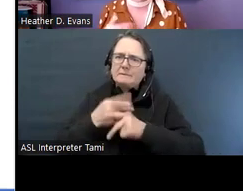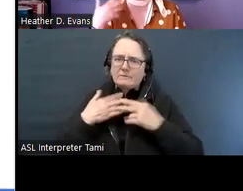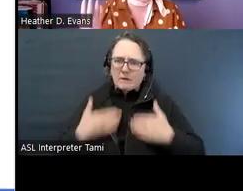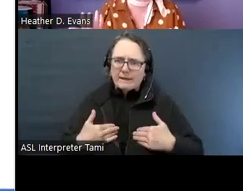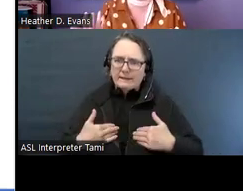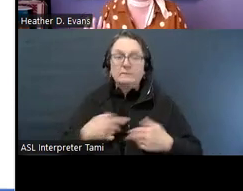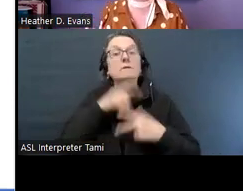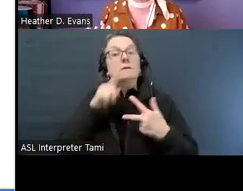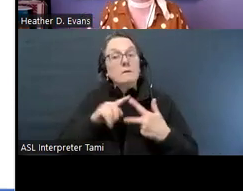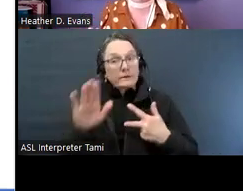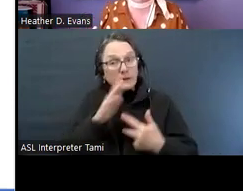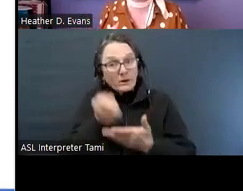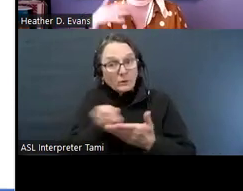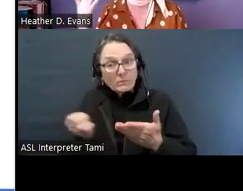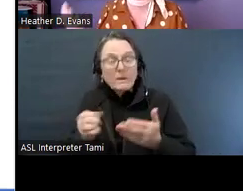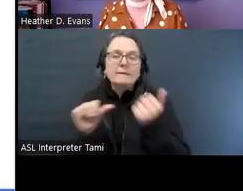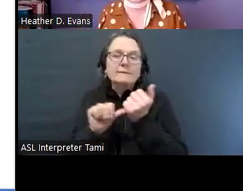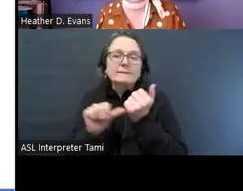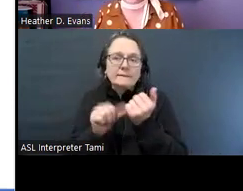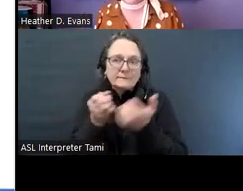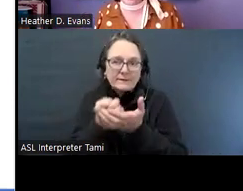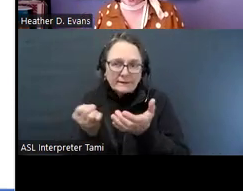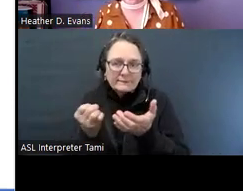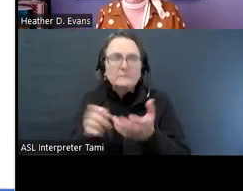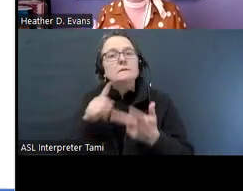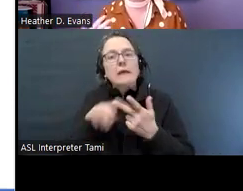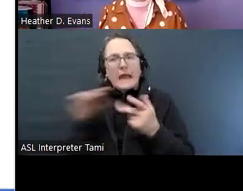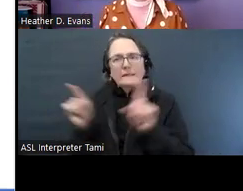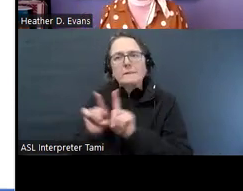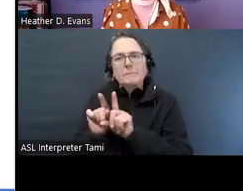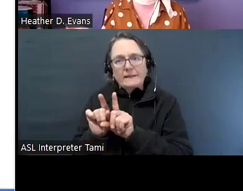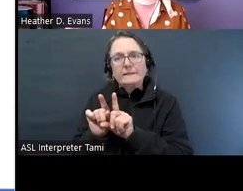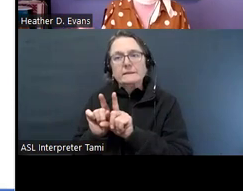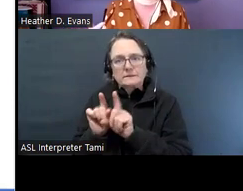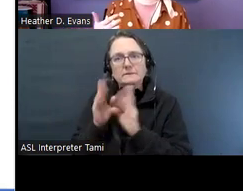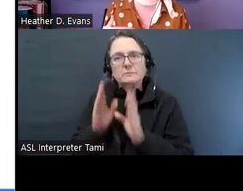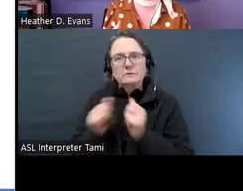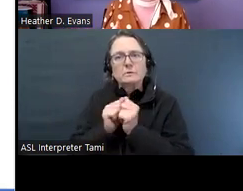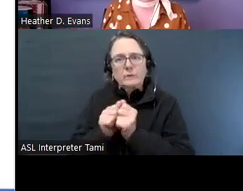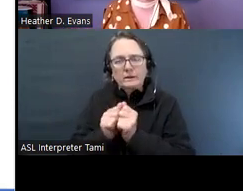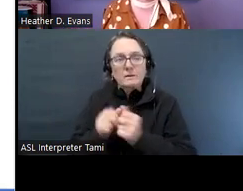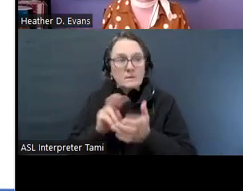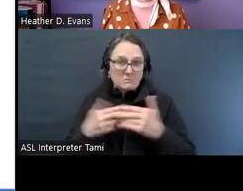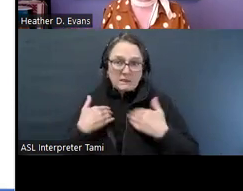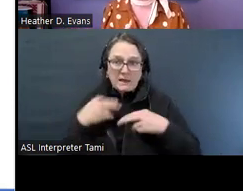And so that means questions like, are there seats that will work for people of all body types and sizes?